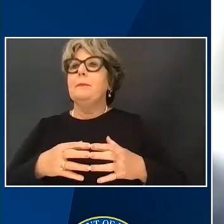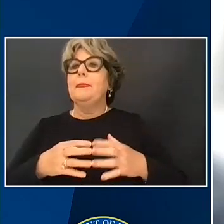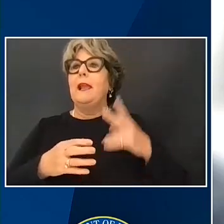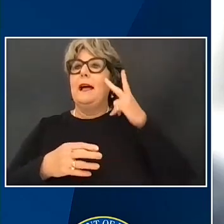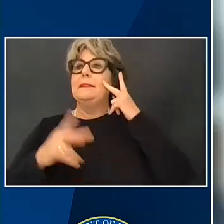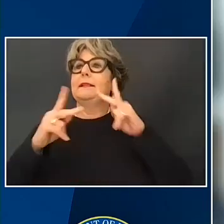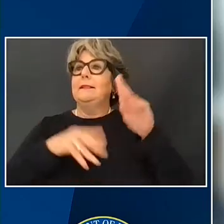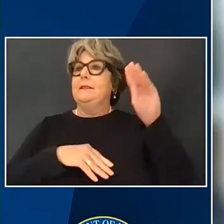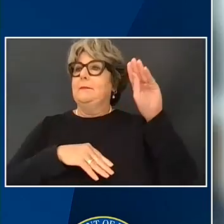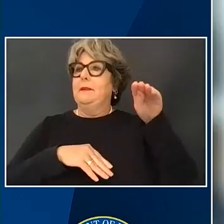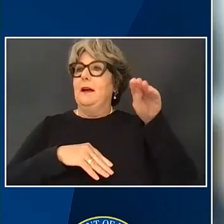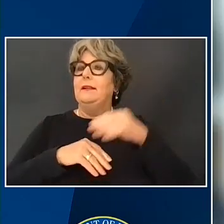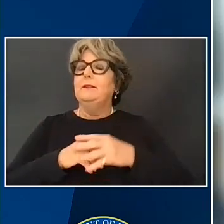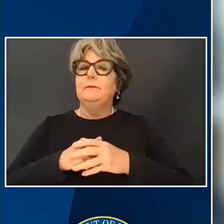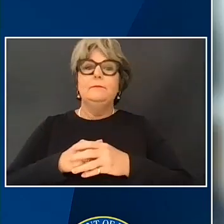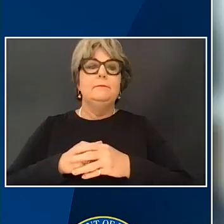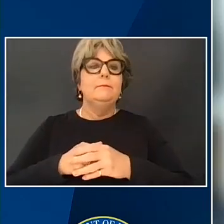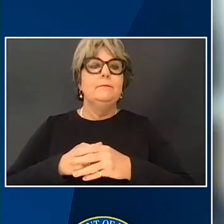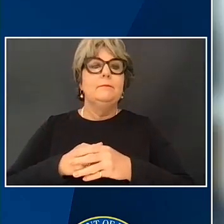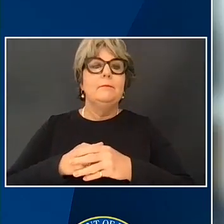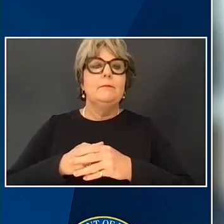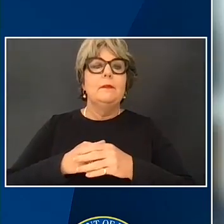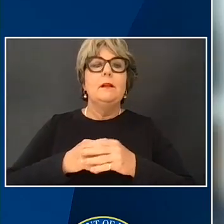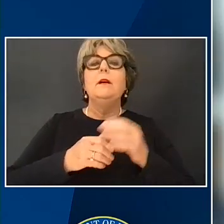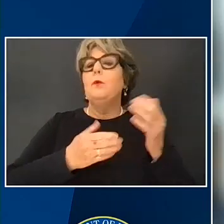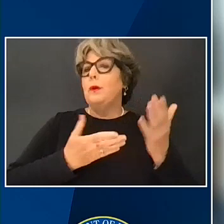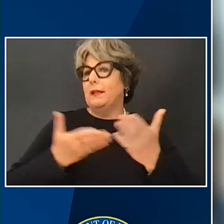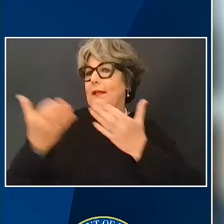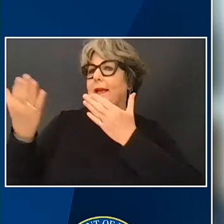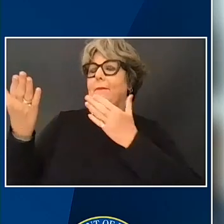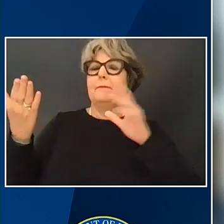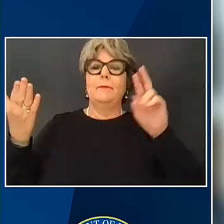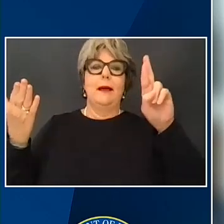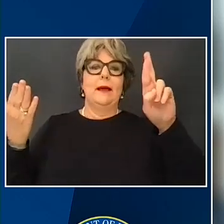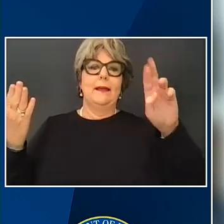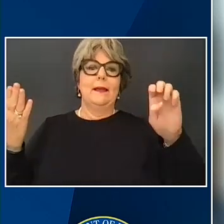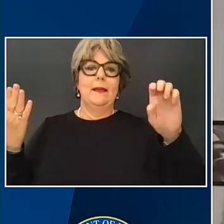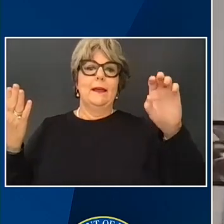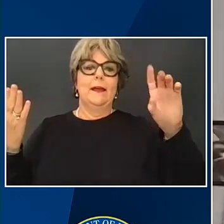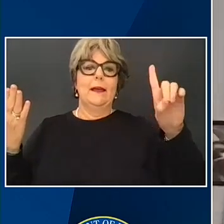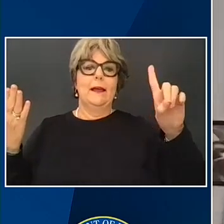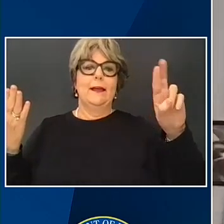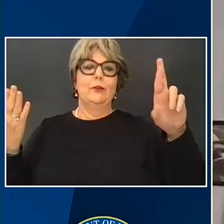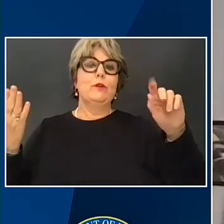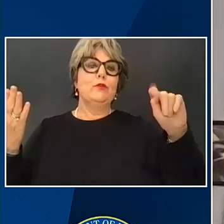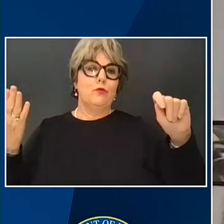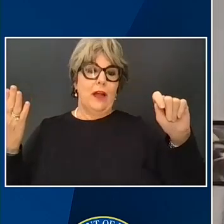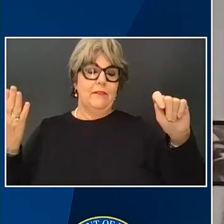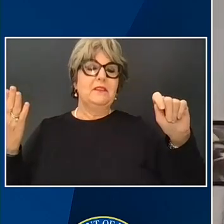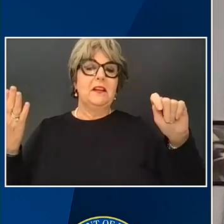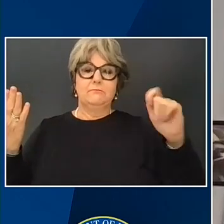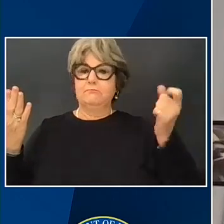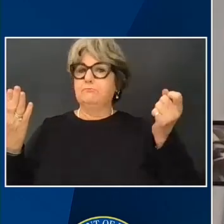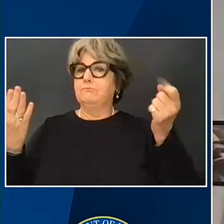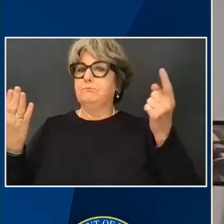I think we can take it back and redraft it too. I hear what you're saying. Sometimes it's just trying to work with